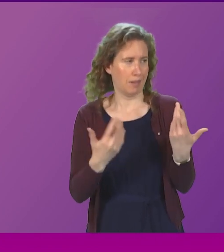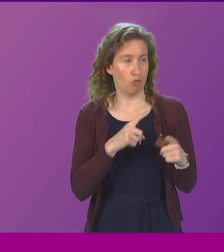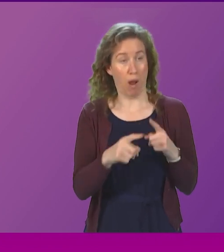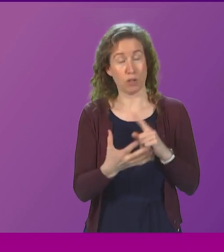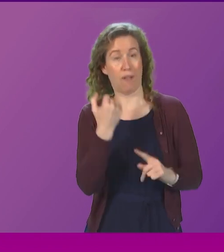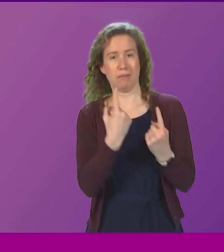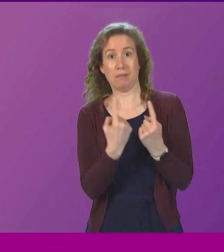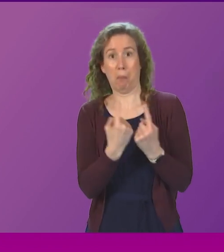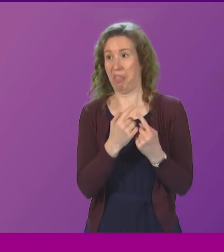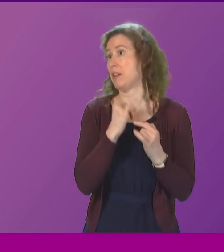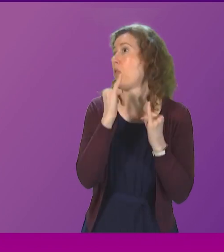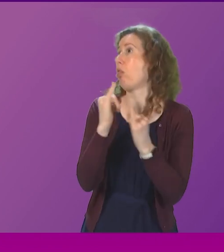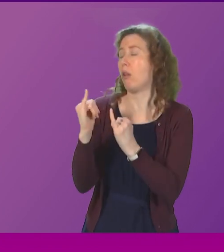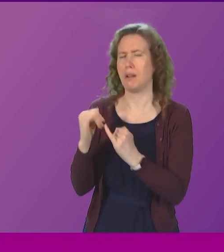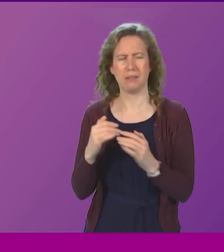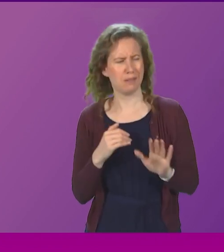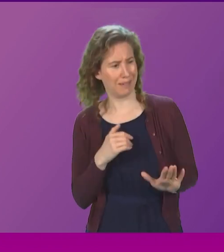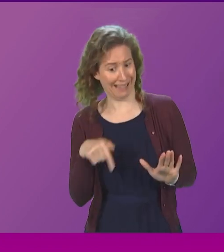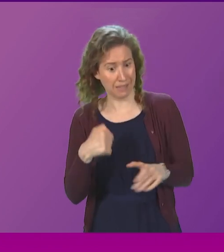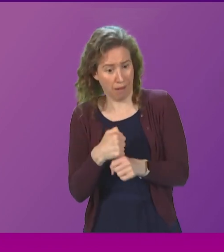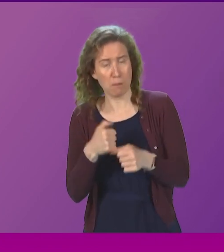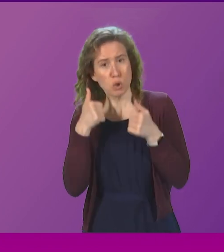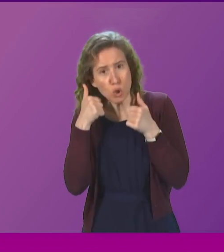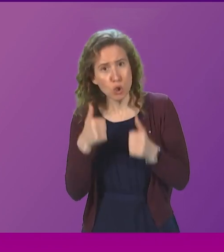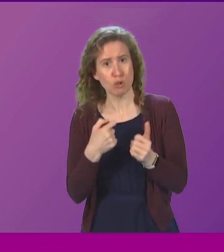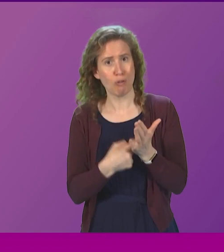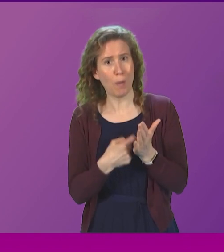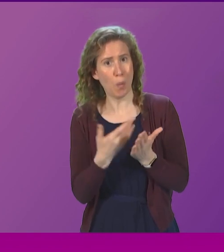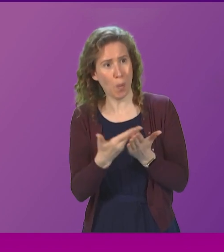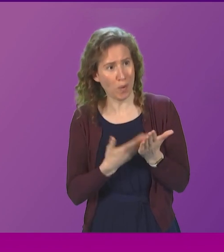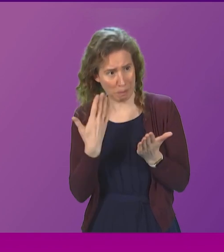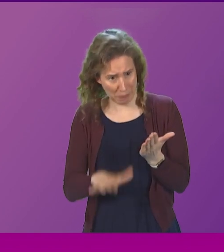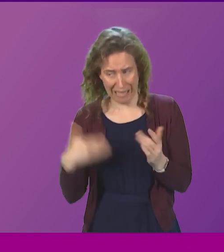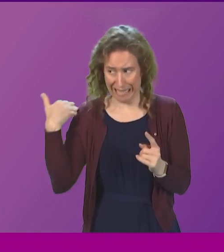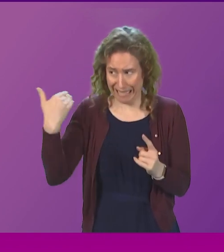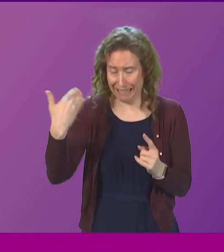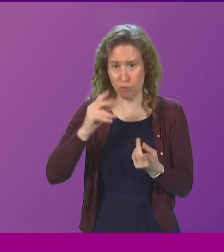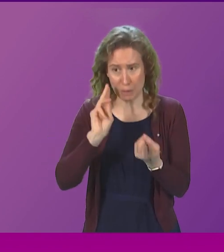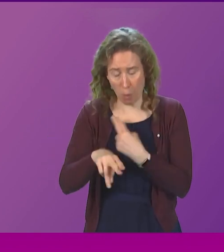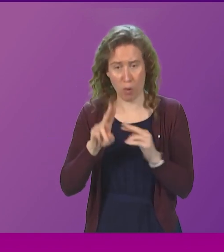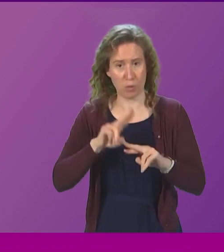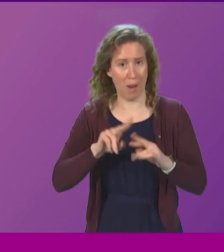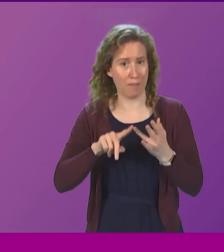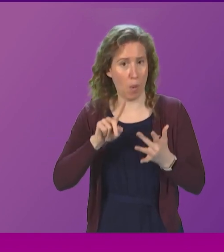Actually, this Government has a very good record in responding to freedom of information requests.